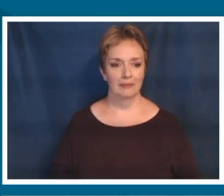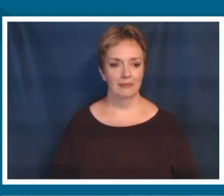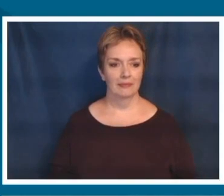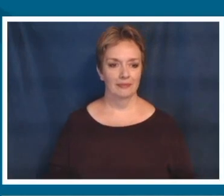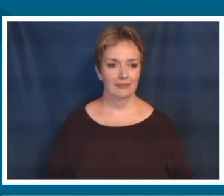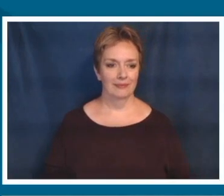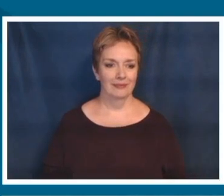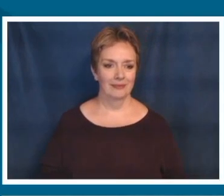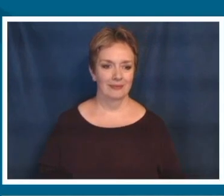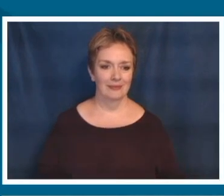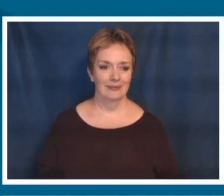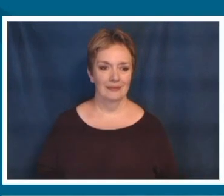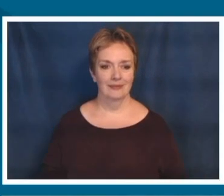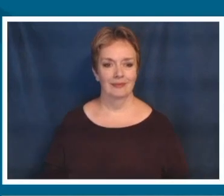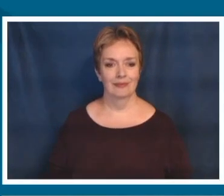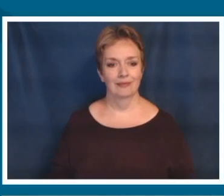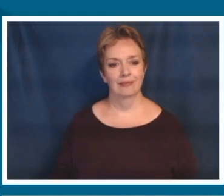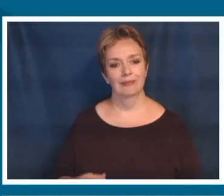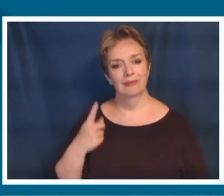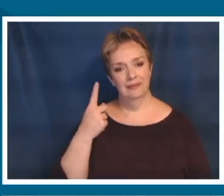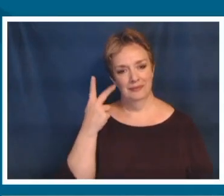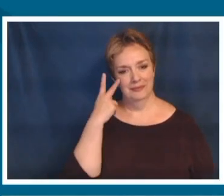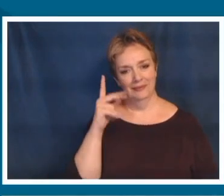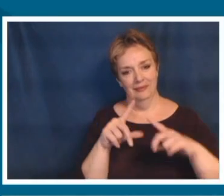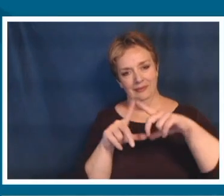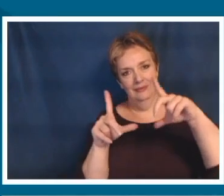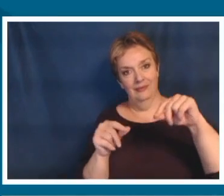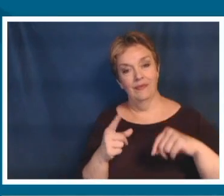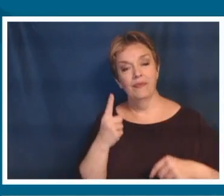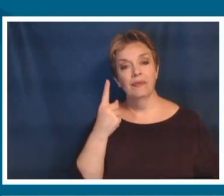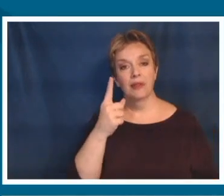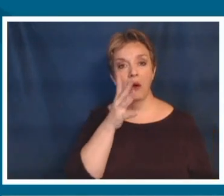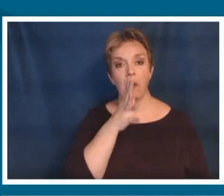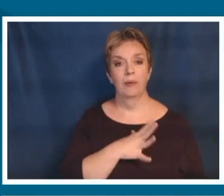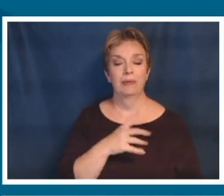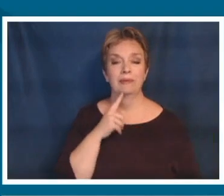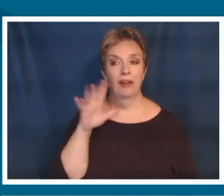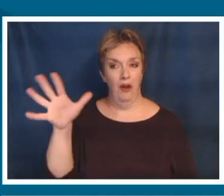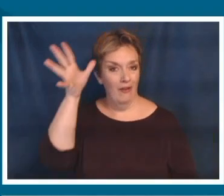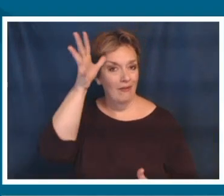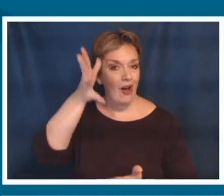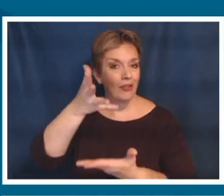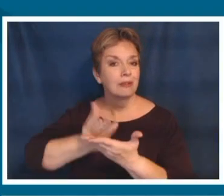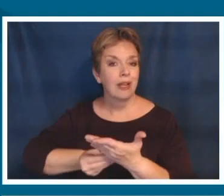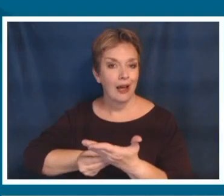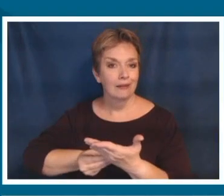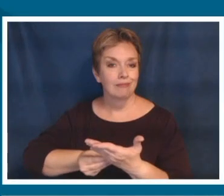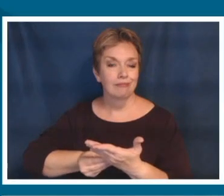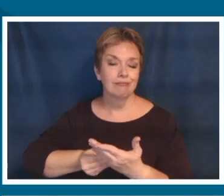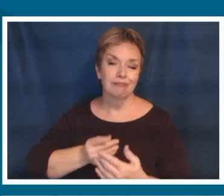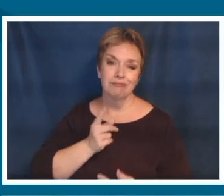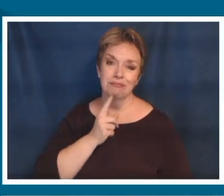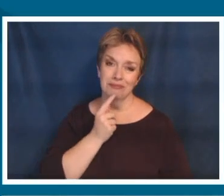left one here that you can see that her father died um and there were several